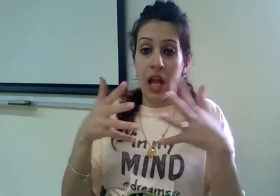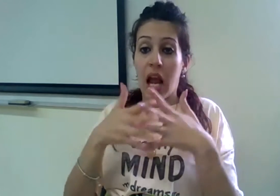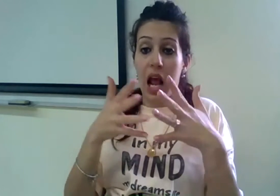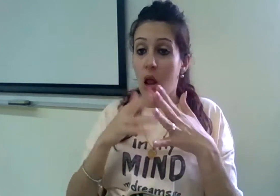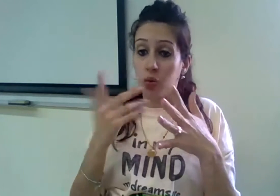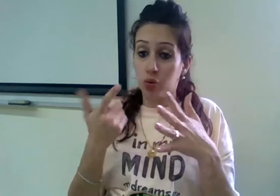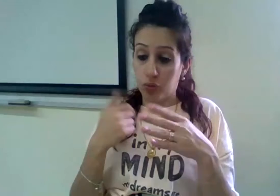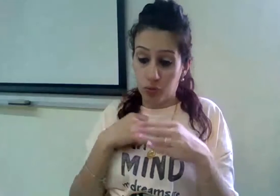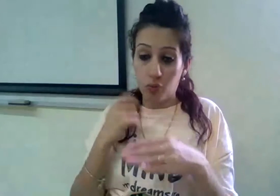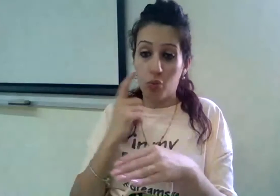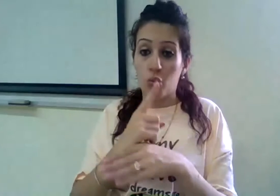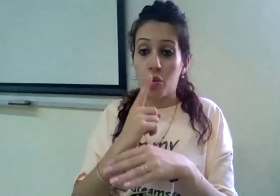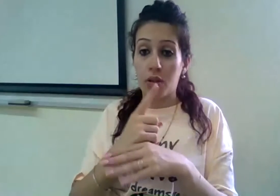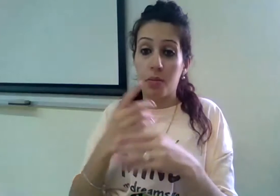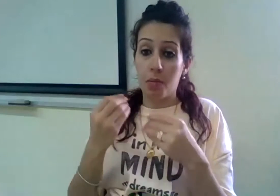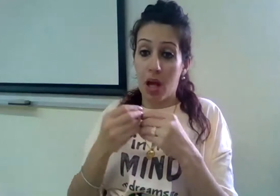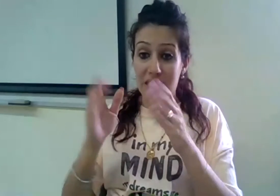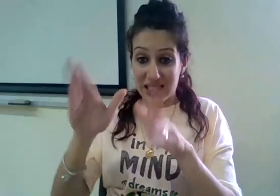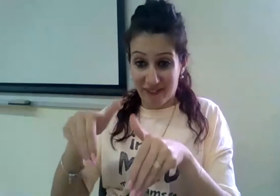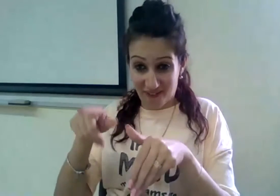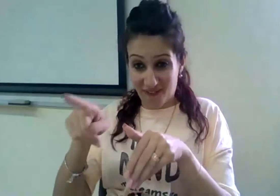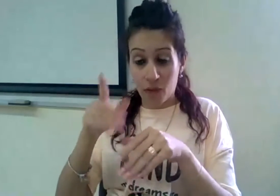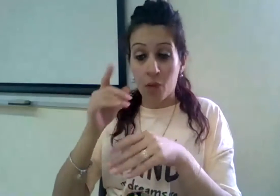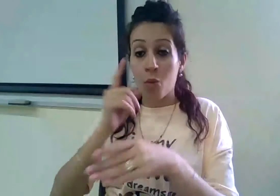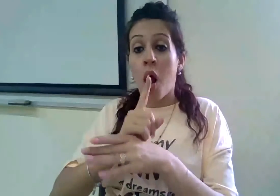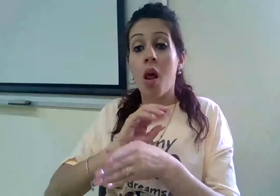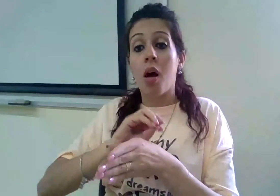And basically the outcomes are the same.